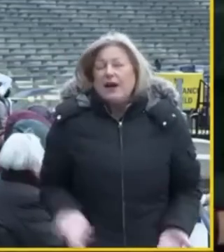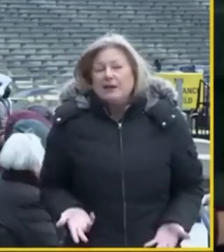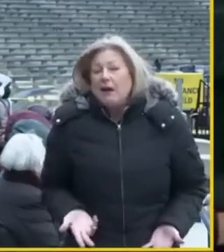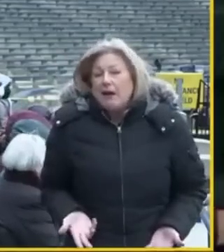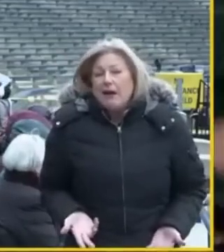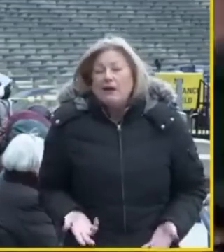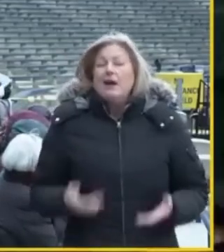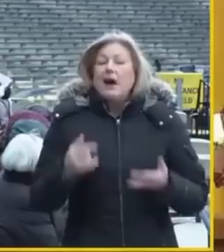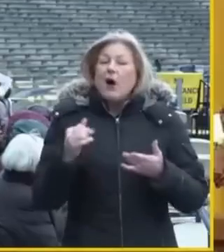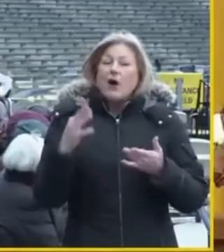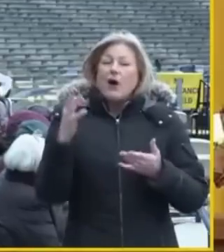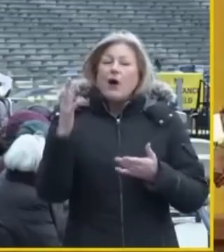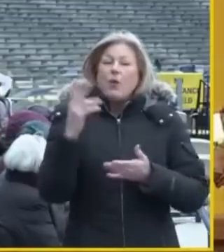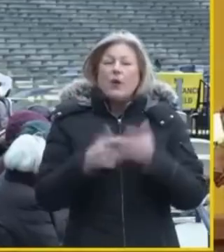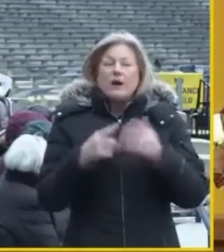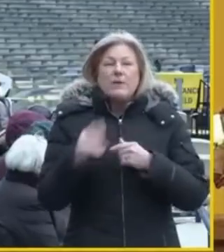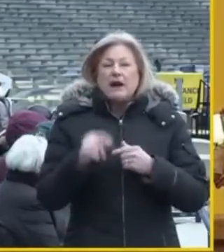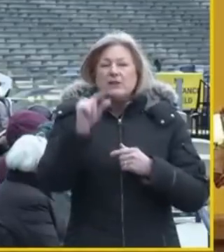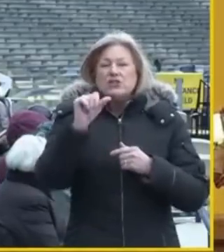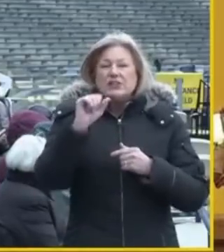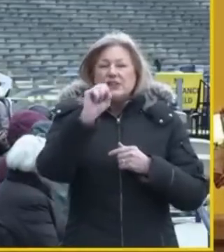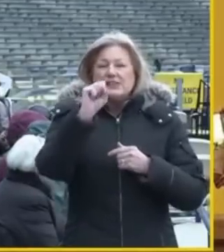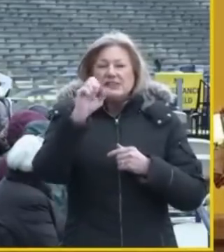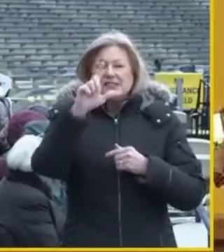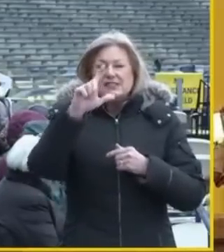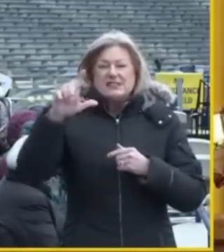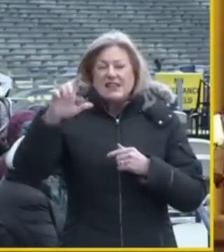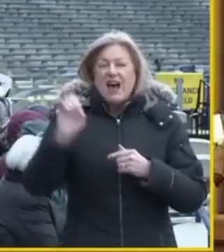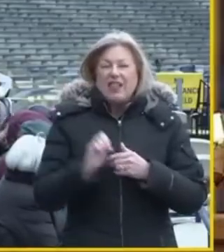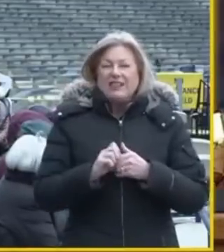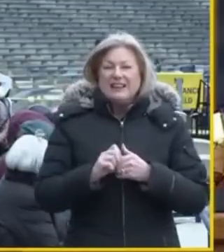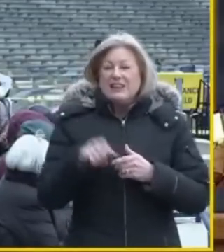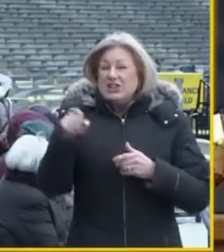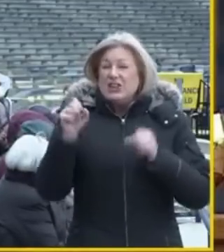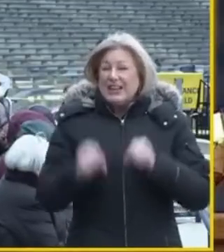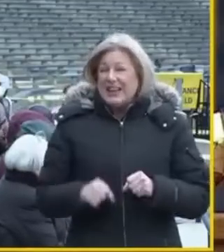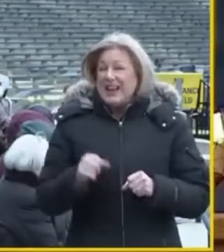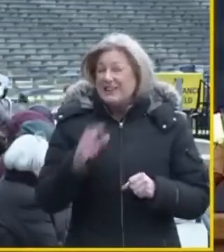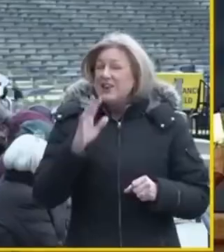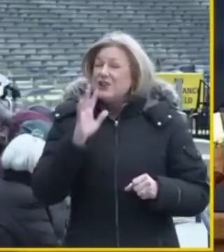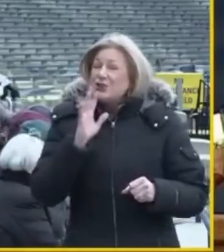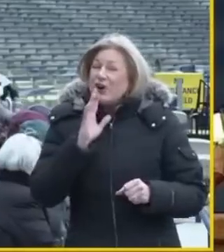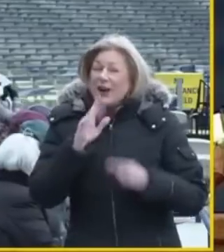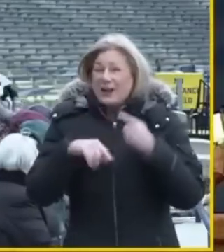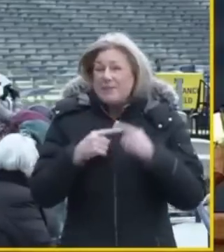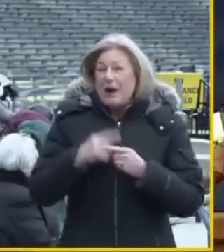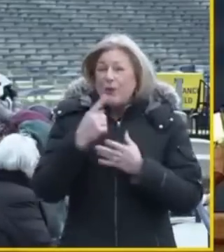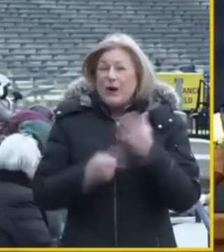or what about Gisele? She could talk about what really sent Tom running back to Buccaneers,